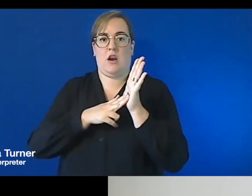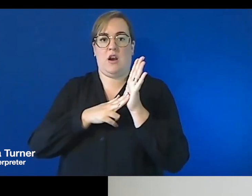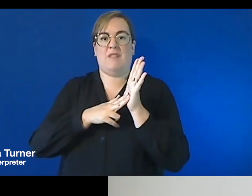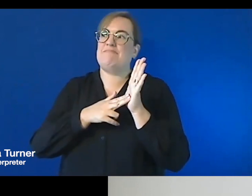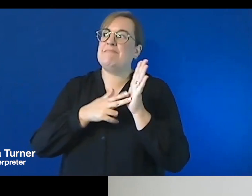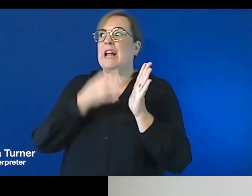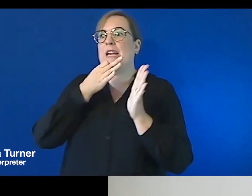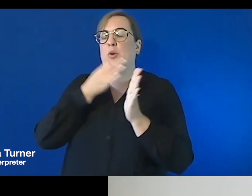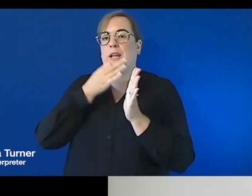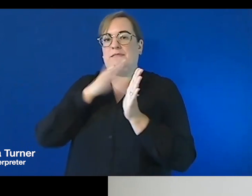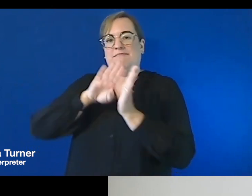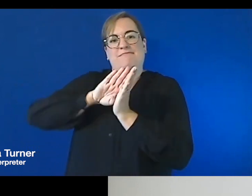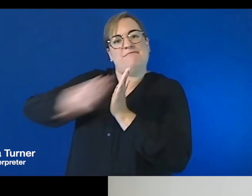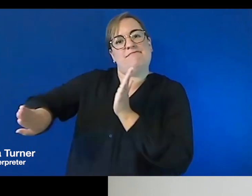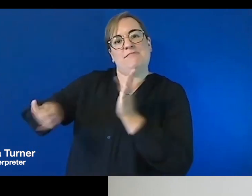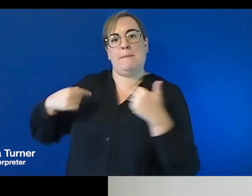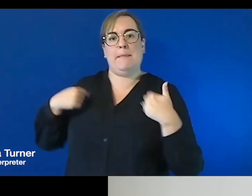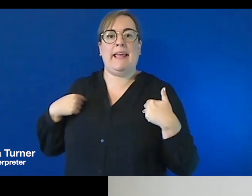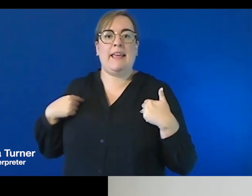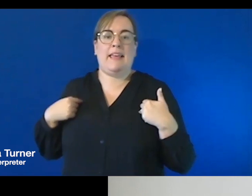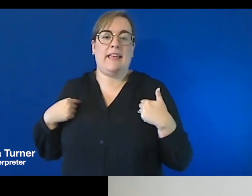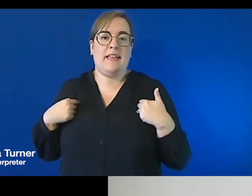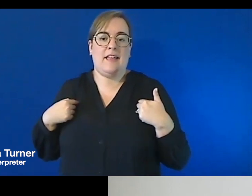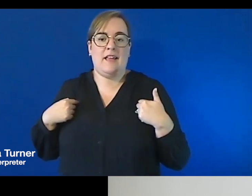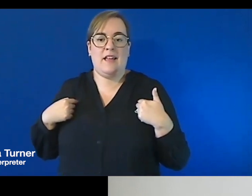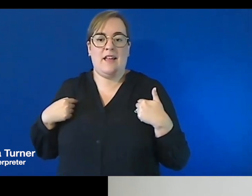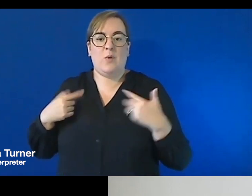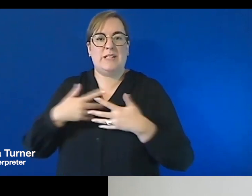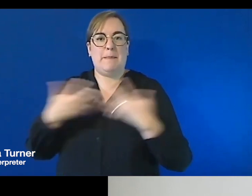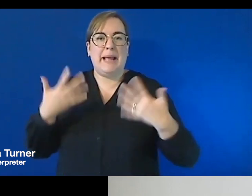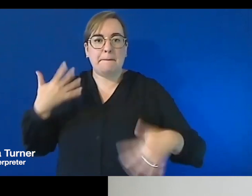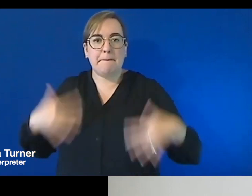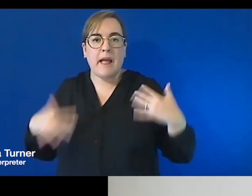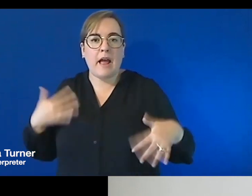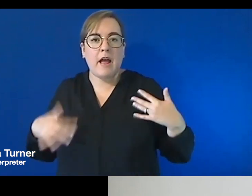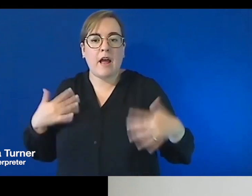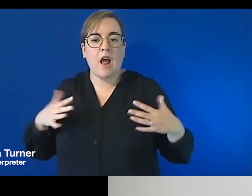it was a huge pain for me, I was a, I don't, I don't, I don't want to sound egocentric but